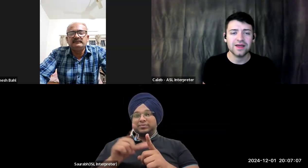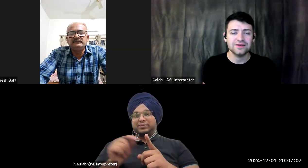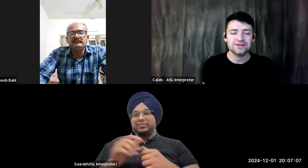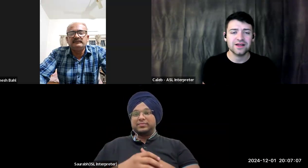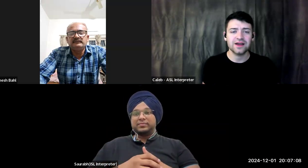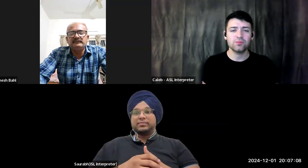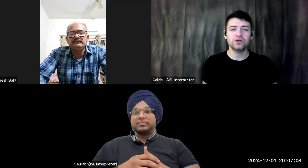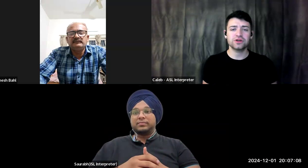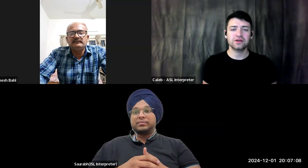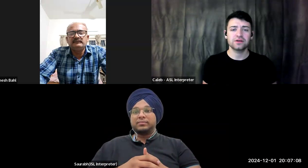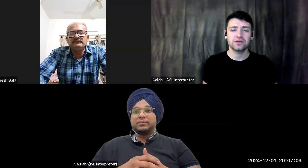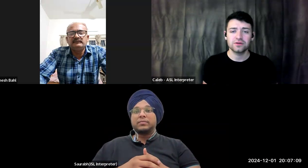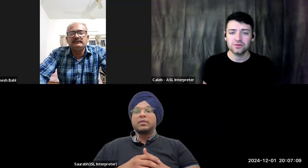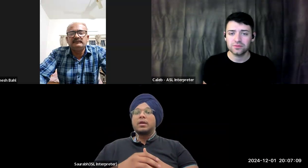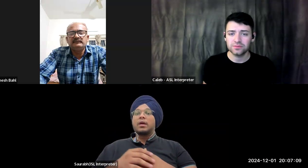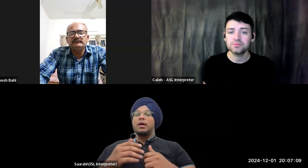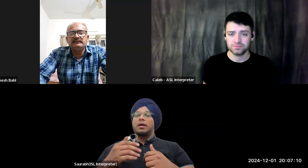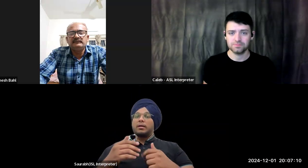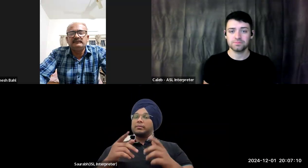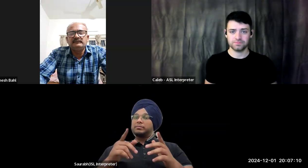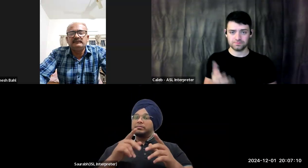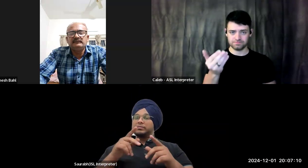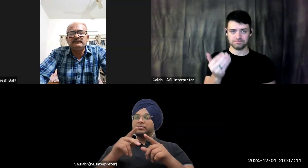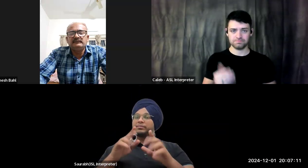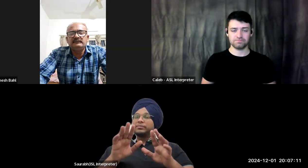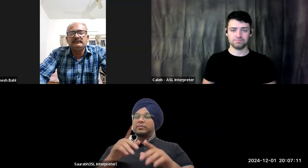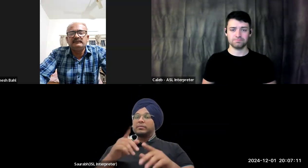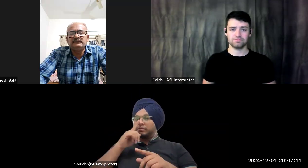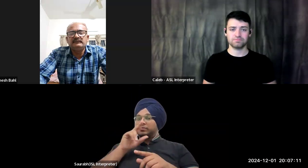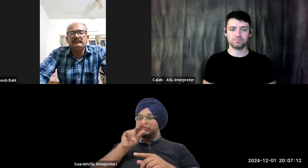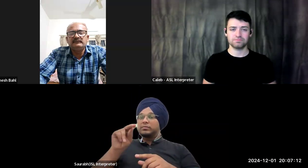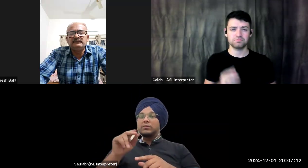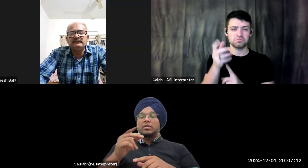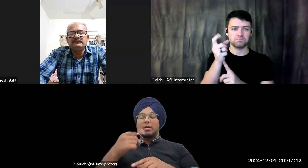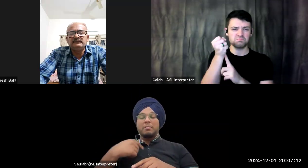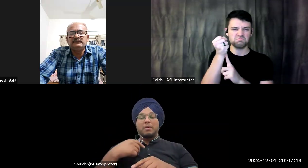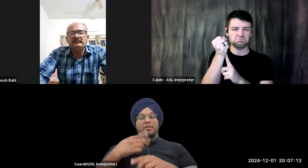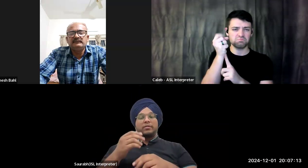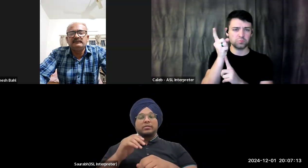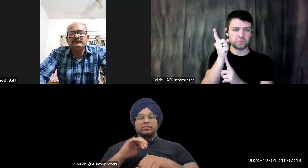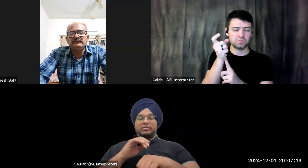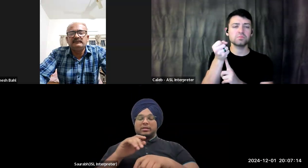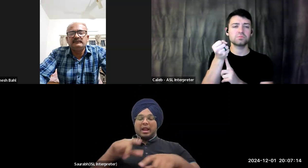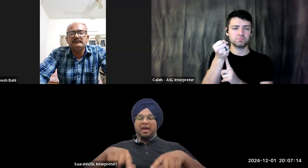And one of the challenges with that And I'm wondering [Nancy speaking] Yeah. Is that it only has a six hour lifespan for